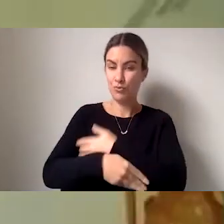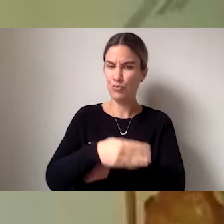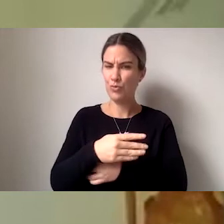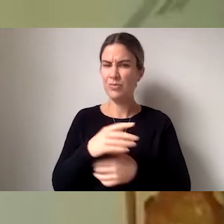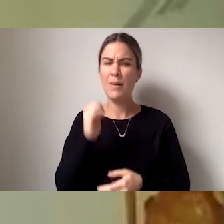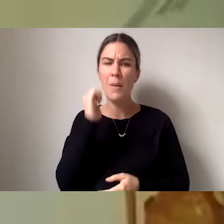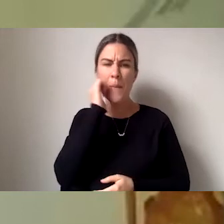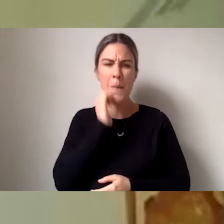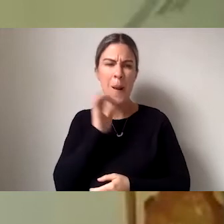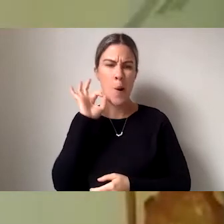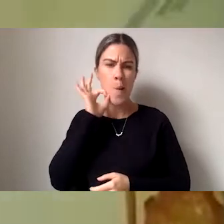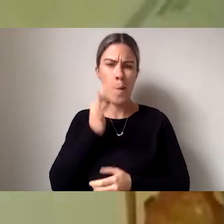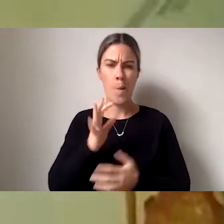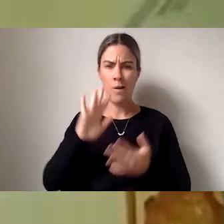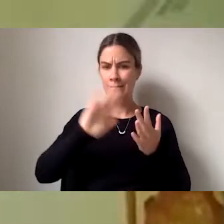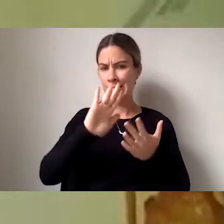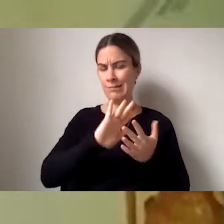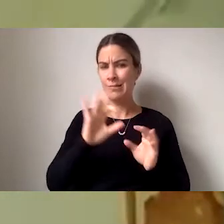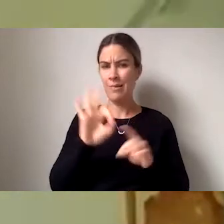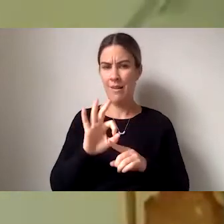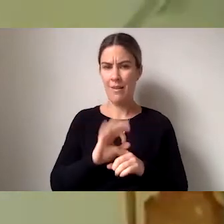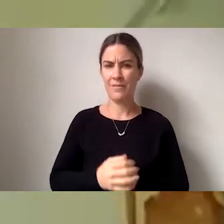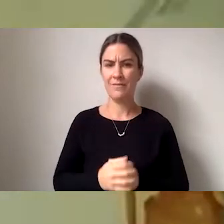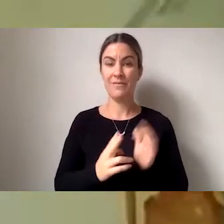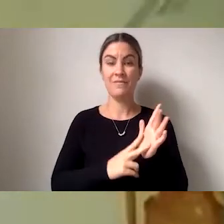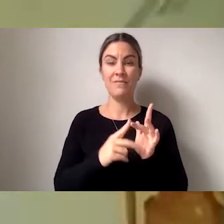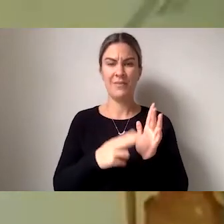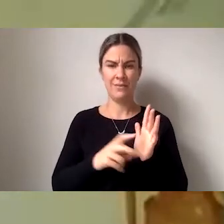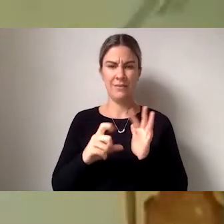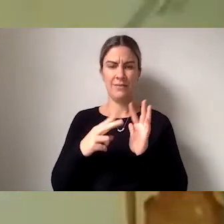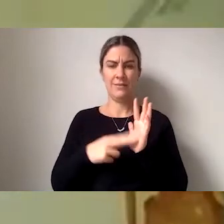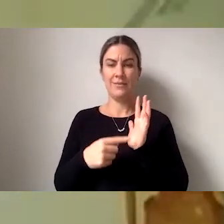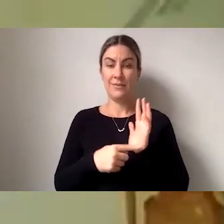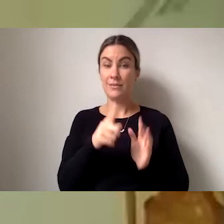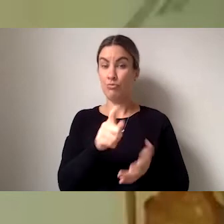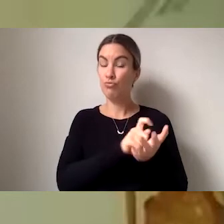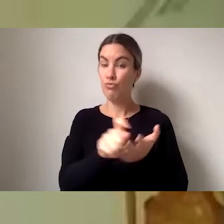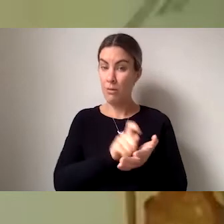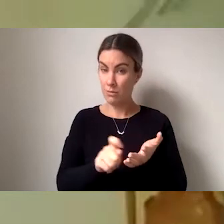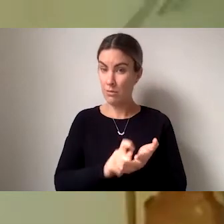Vincent Silk (SPEAKS INDISTINCTLY).